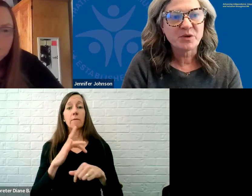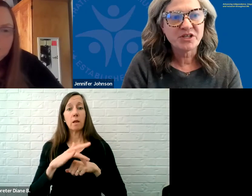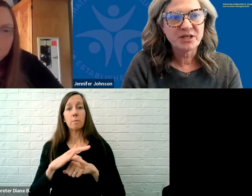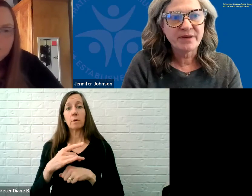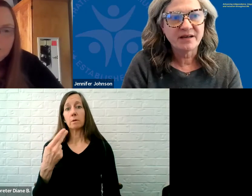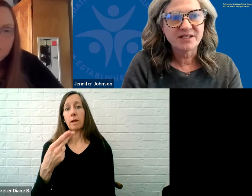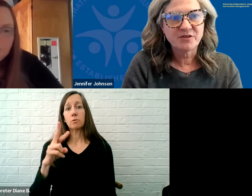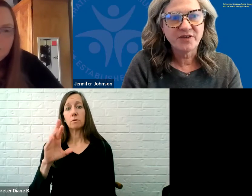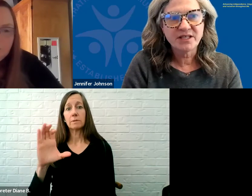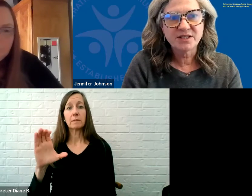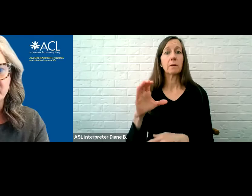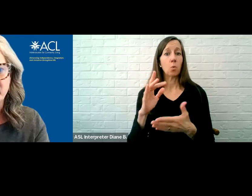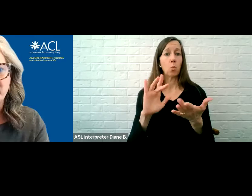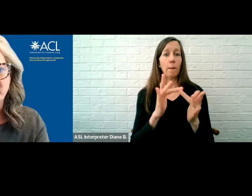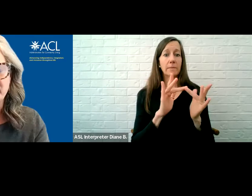There's a question about. Is there funding to support home?